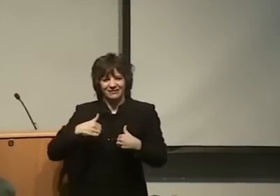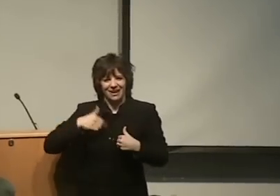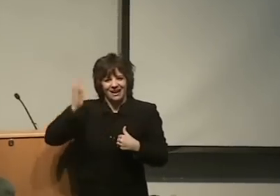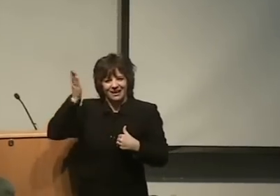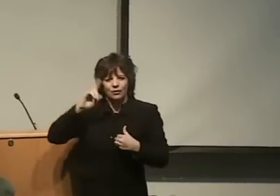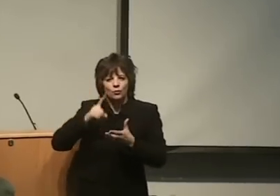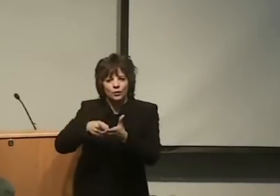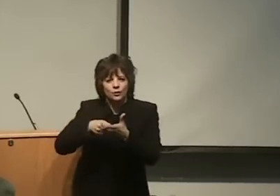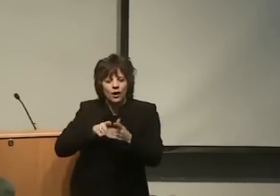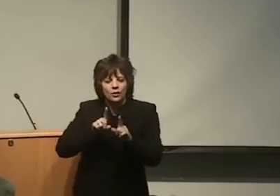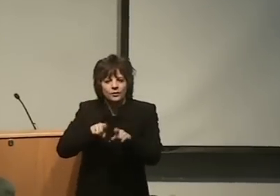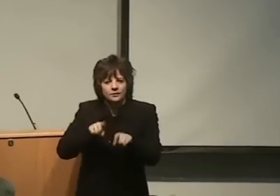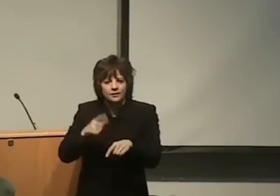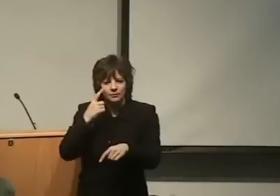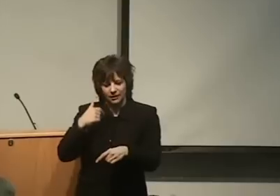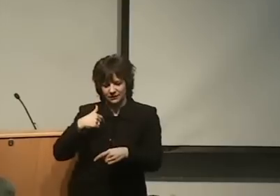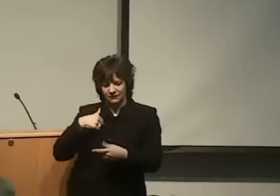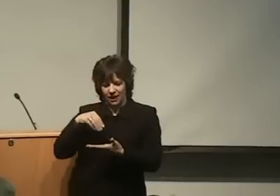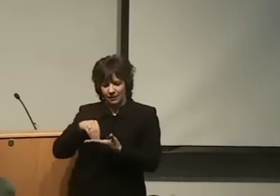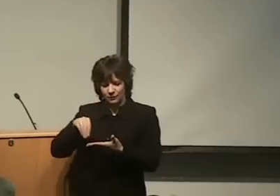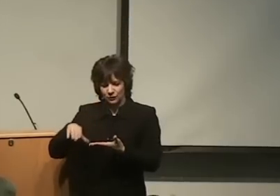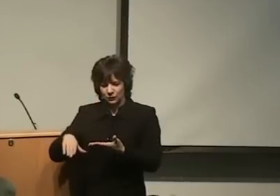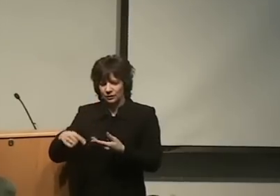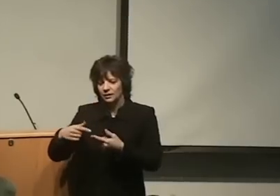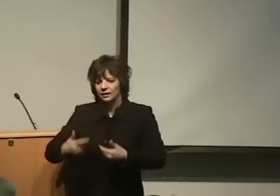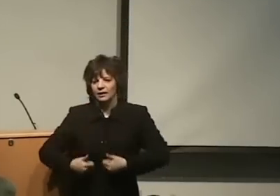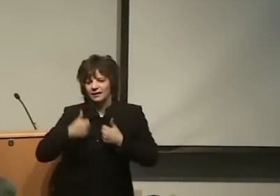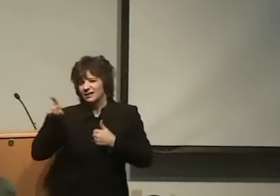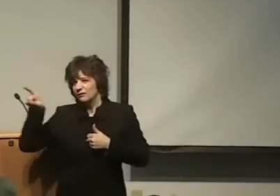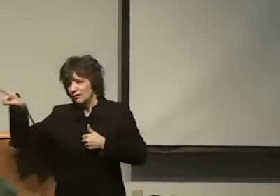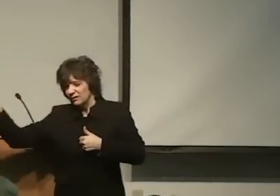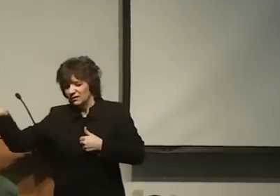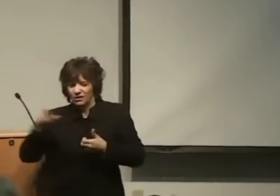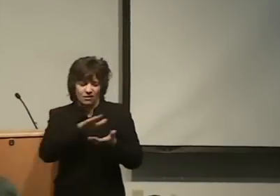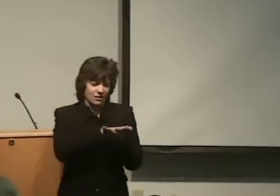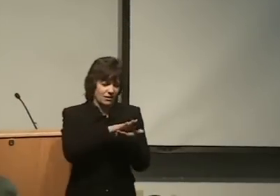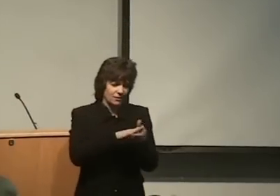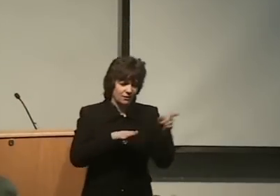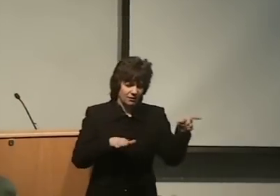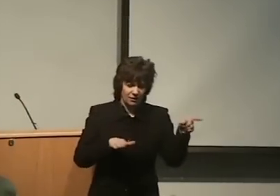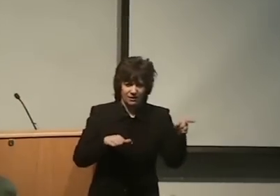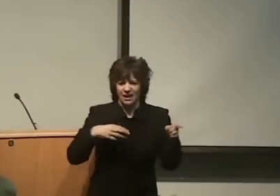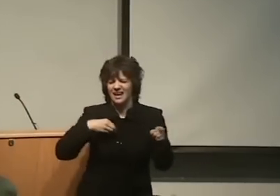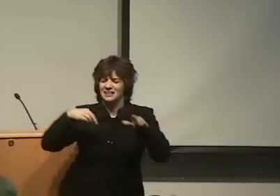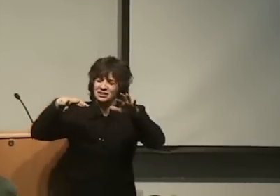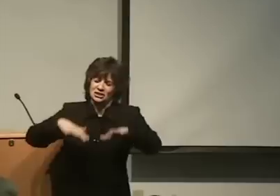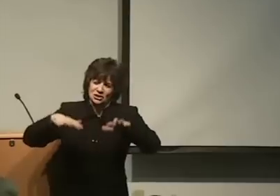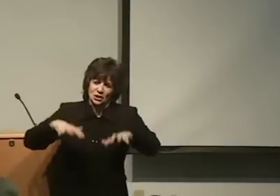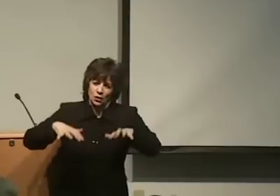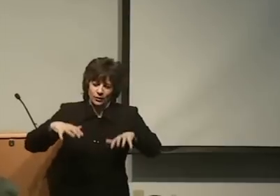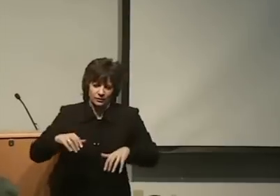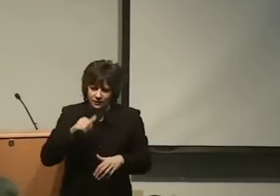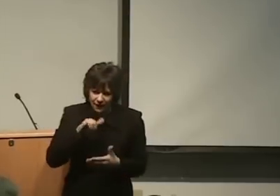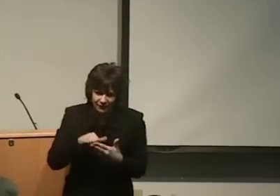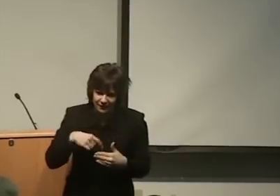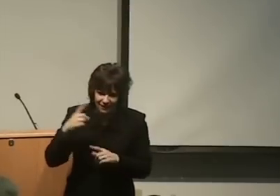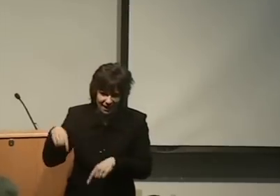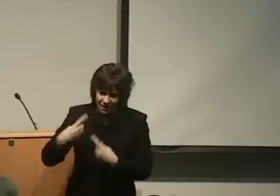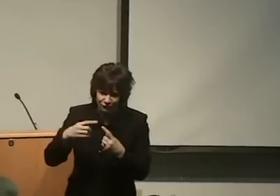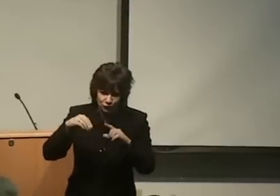Because if I'm on the other side of campus and it's snowing, not that it does that here, and you're giving a covalent bonds lecture at eight o'clock